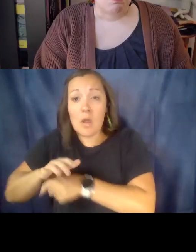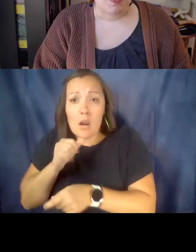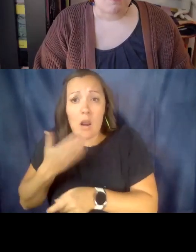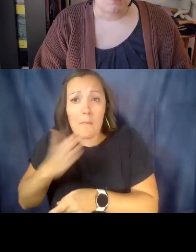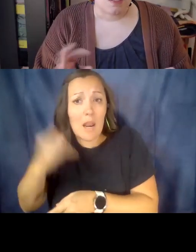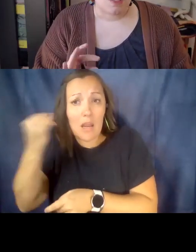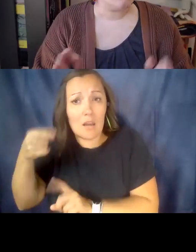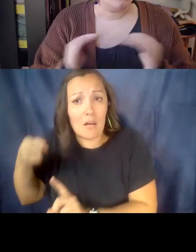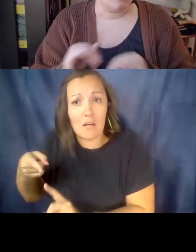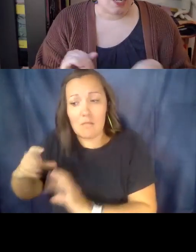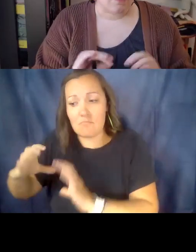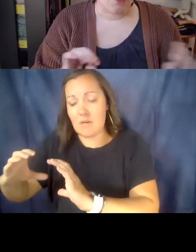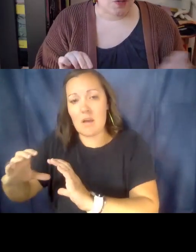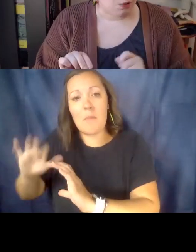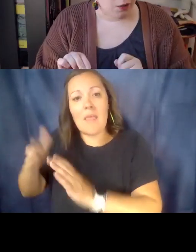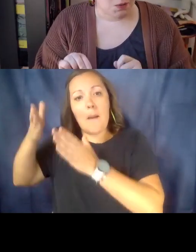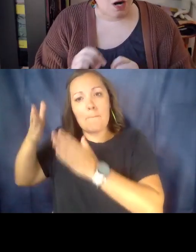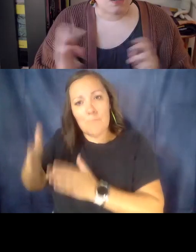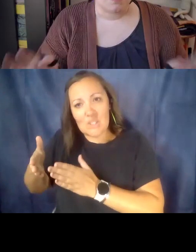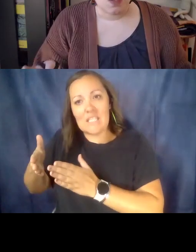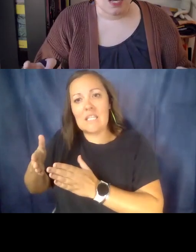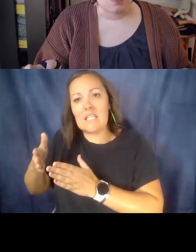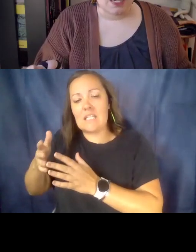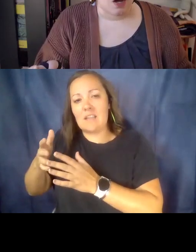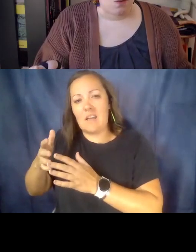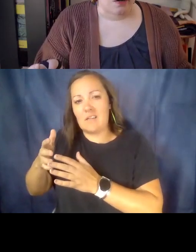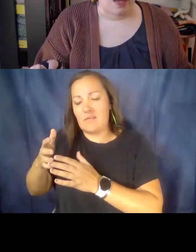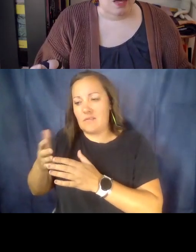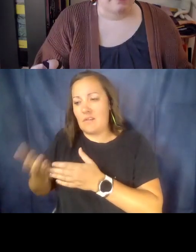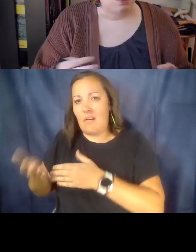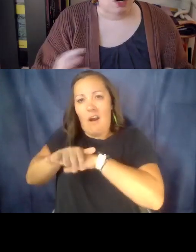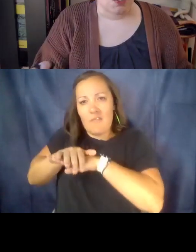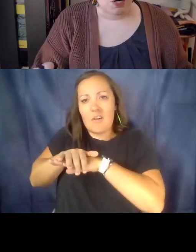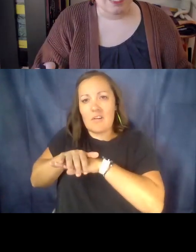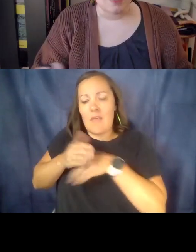but that person is also under that progress bar. So depending on where that progress bar is,